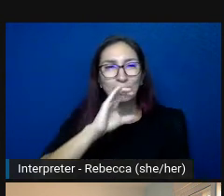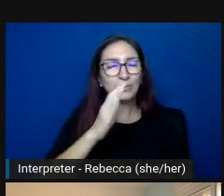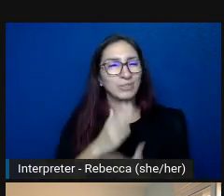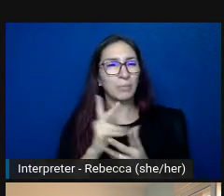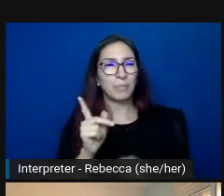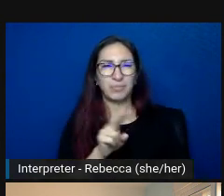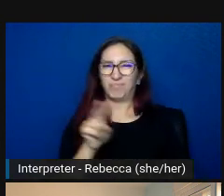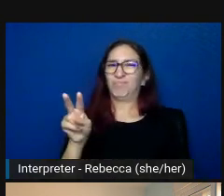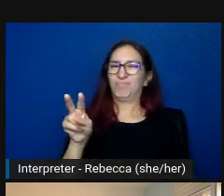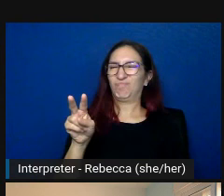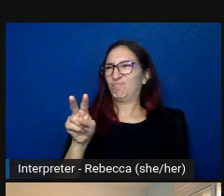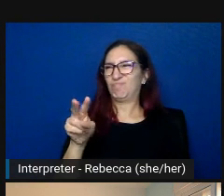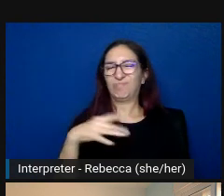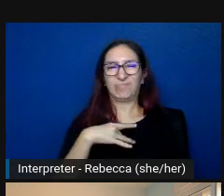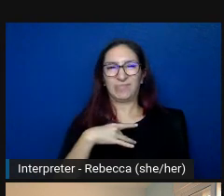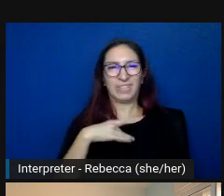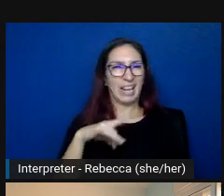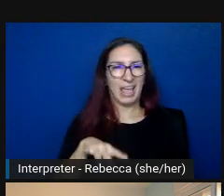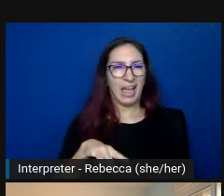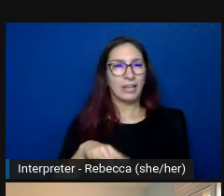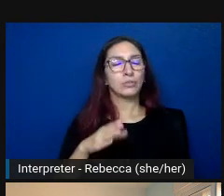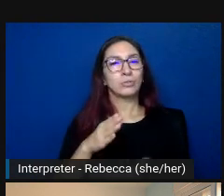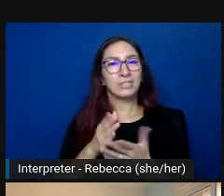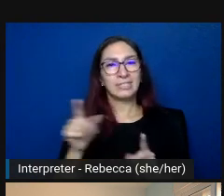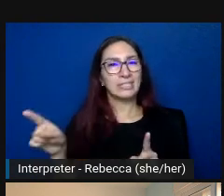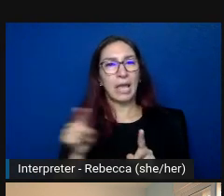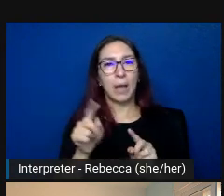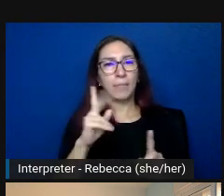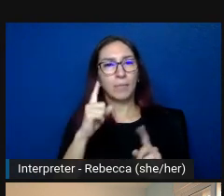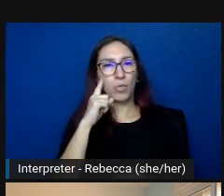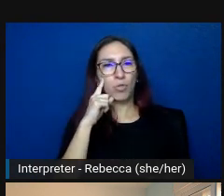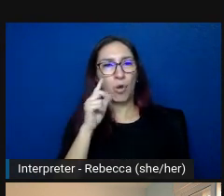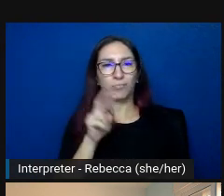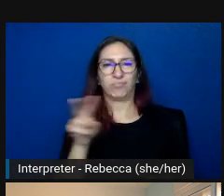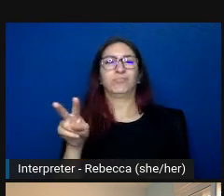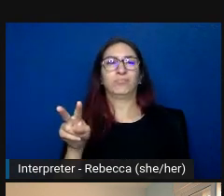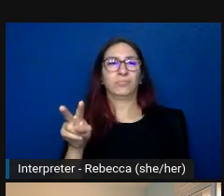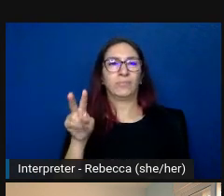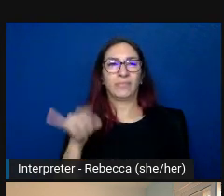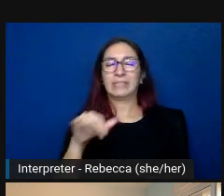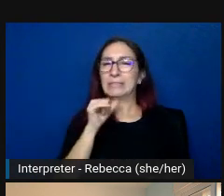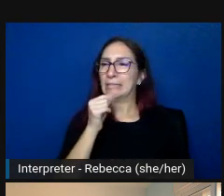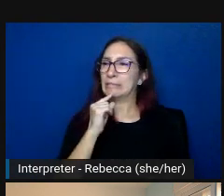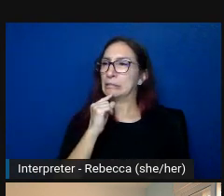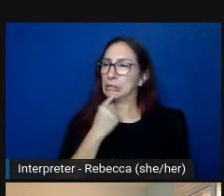That makes people thought, this is not a serious option for my website.